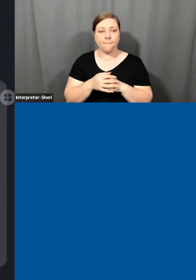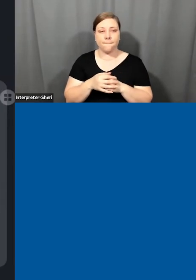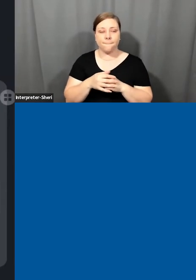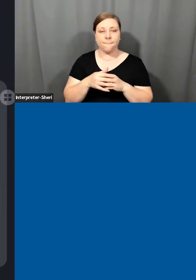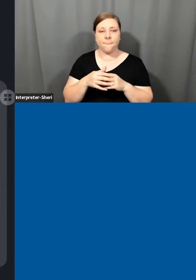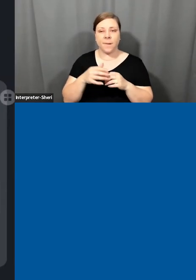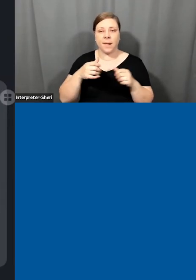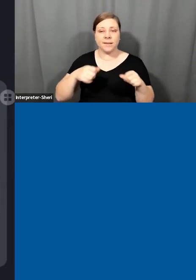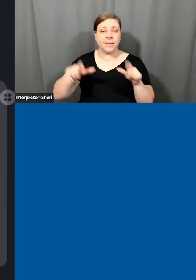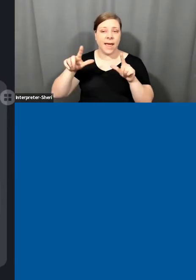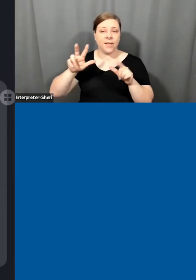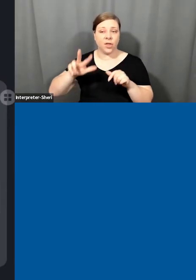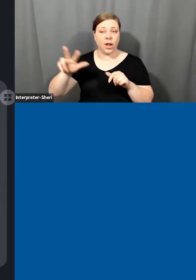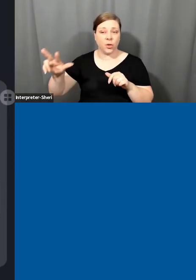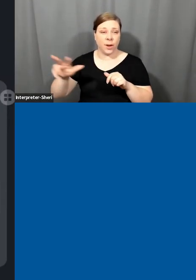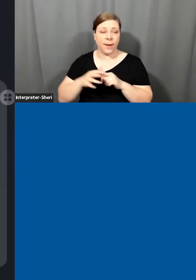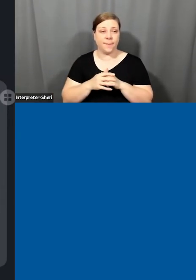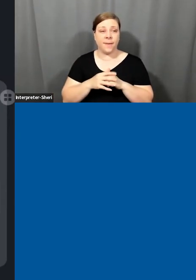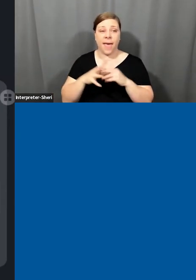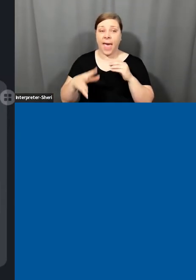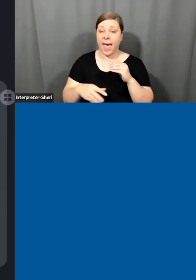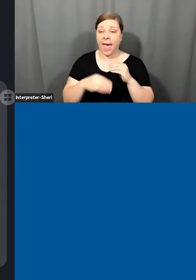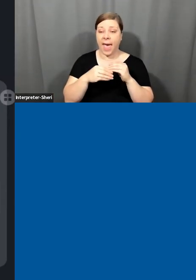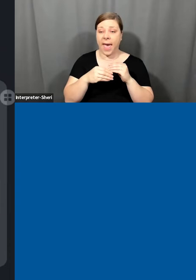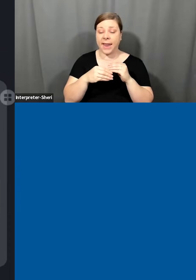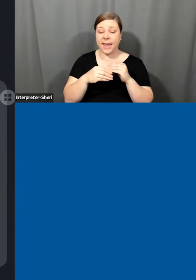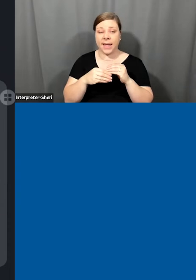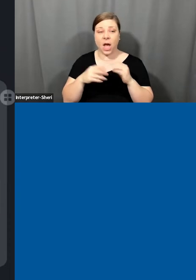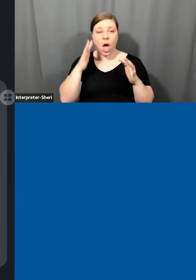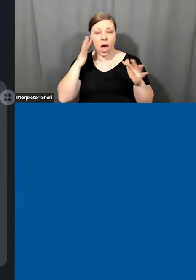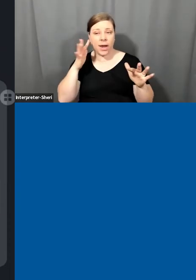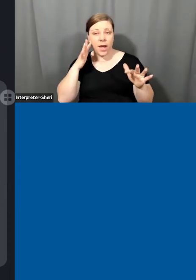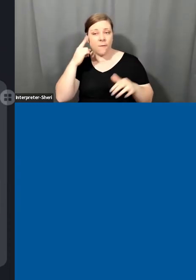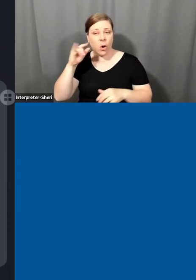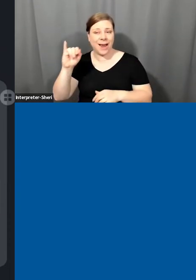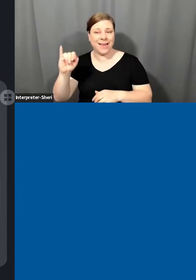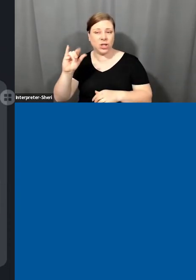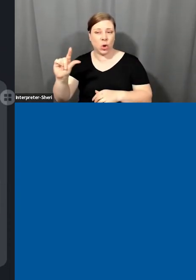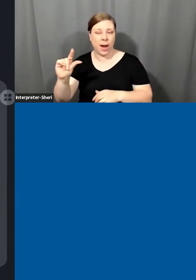Slide 33, adding audio to Instagram Stories. This is gonna be a bit of a hack